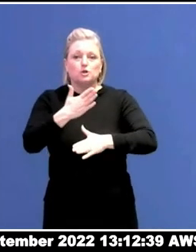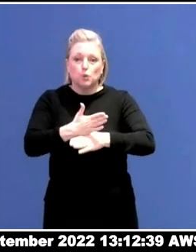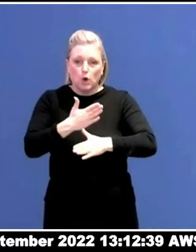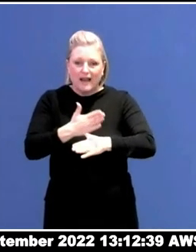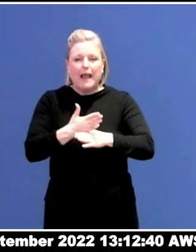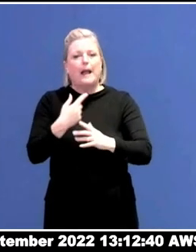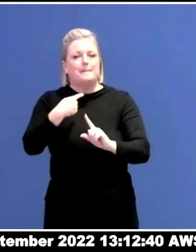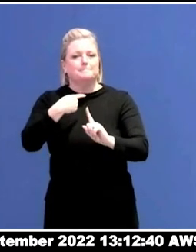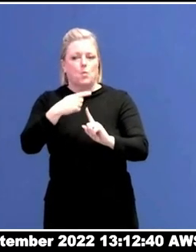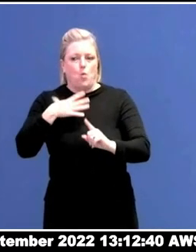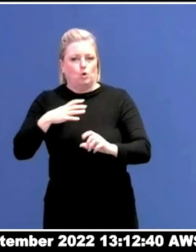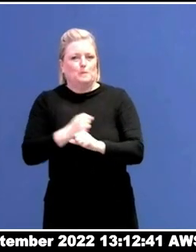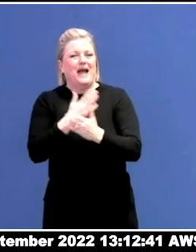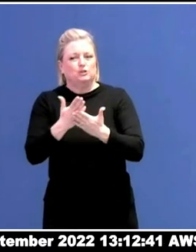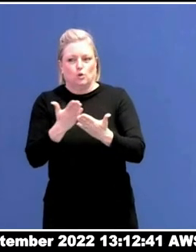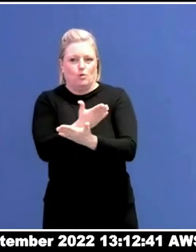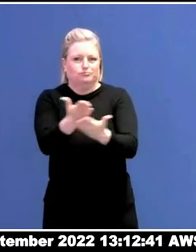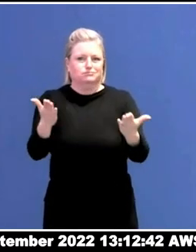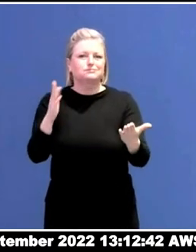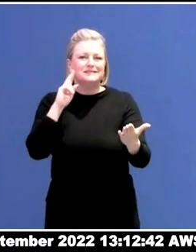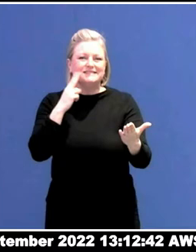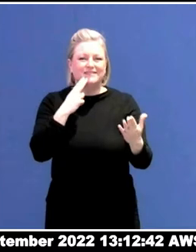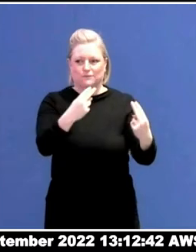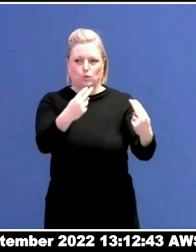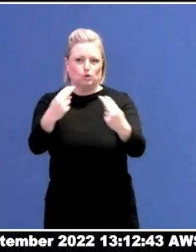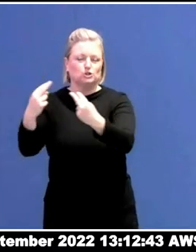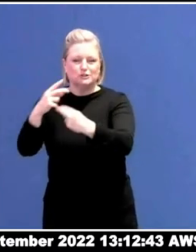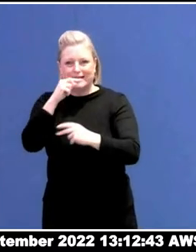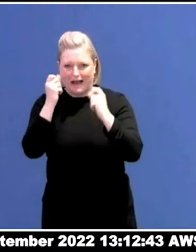follow. Can I ask each of you to try and slow down in your answers.